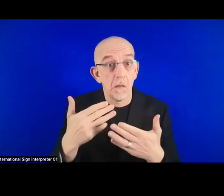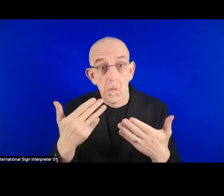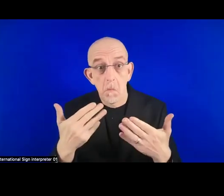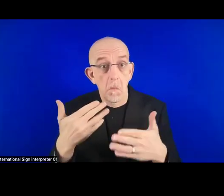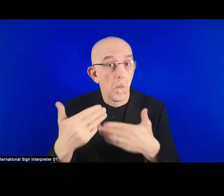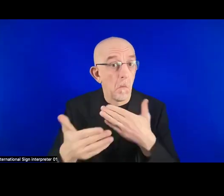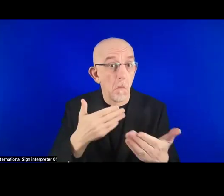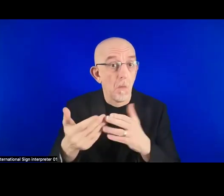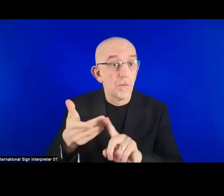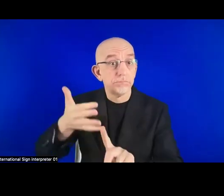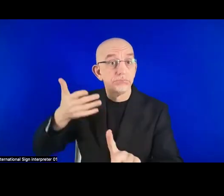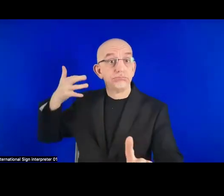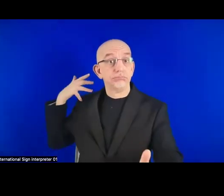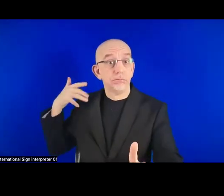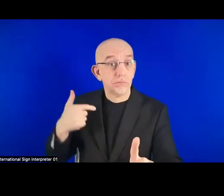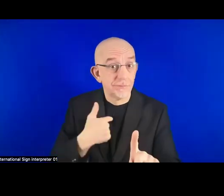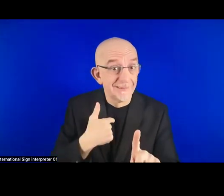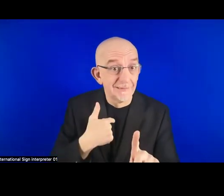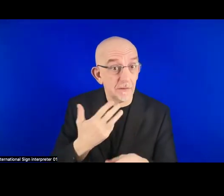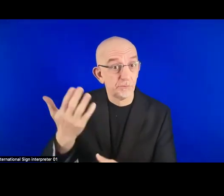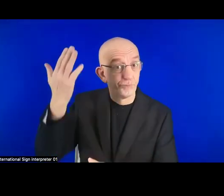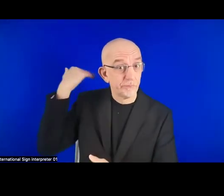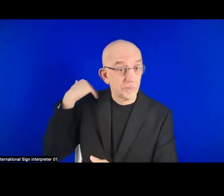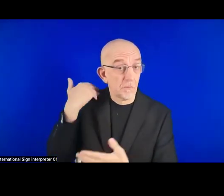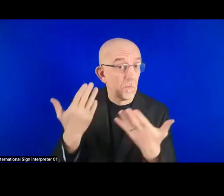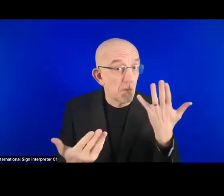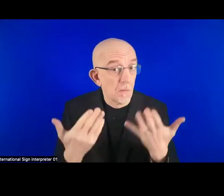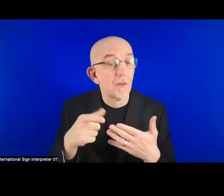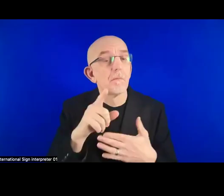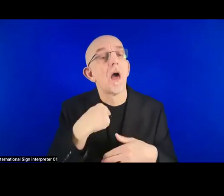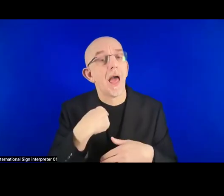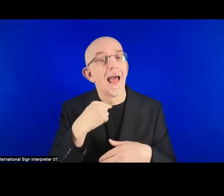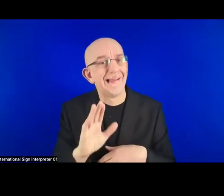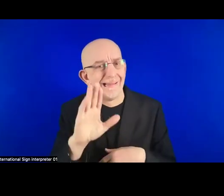who asked you about the proficiency in English and since most of my publications are